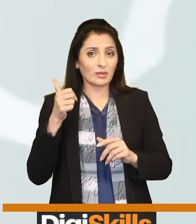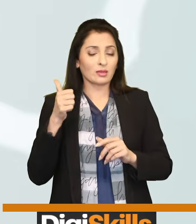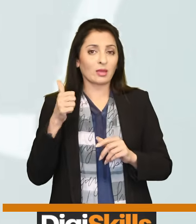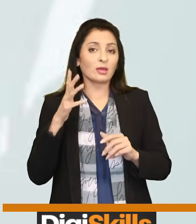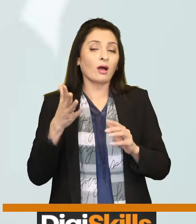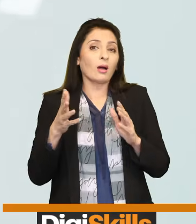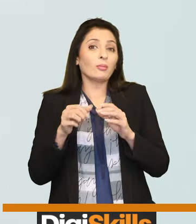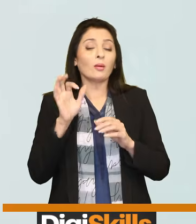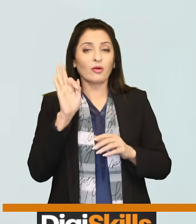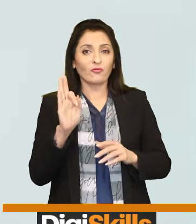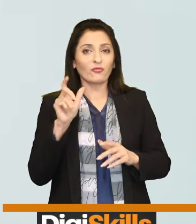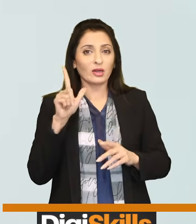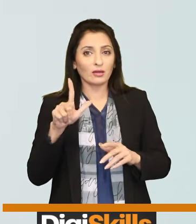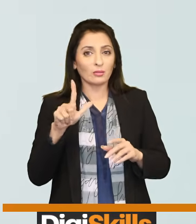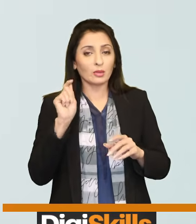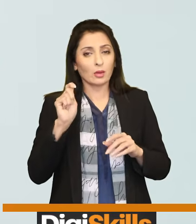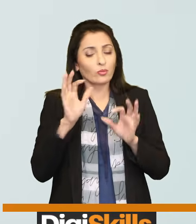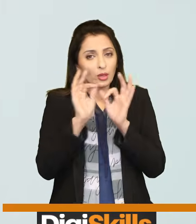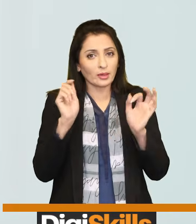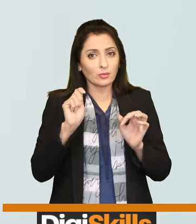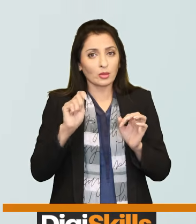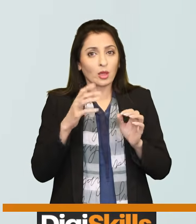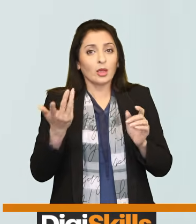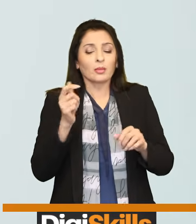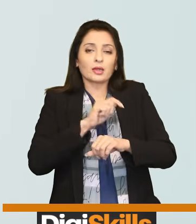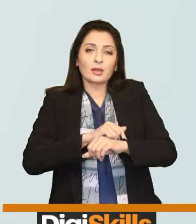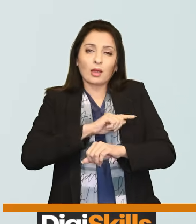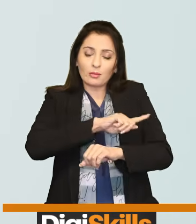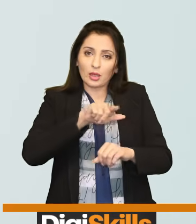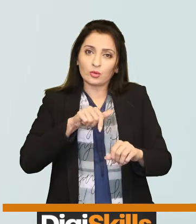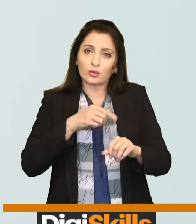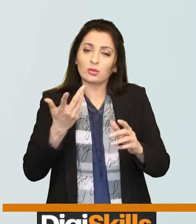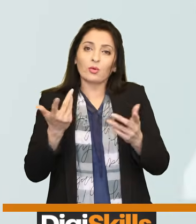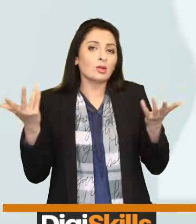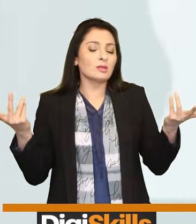So that you have an idea of what is in store for you if you are a full-time freelancer.